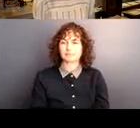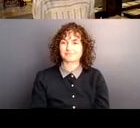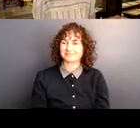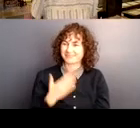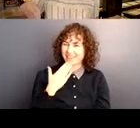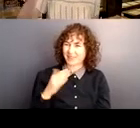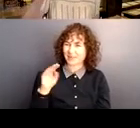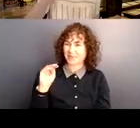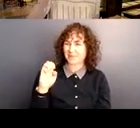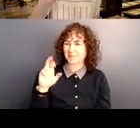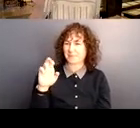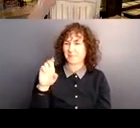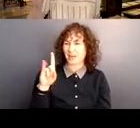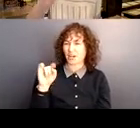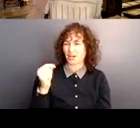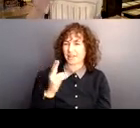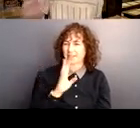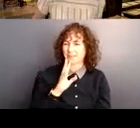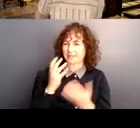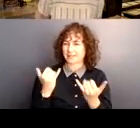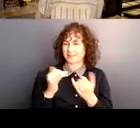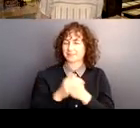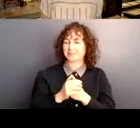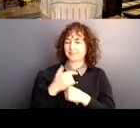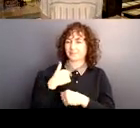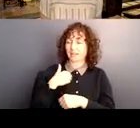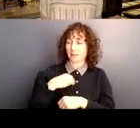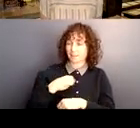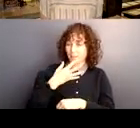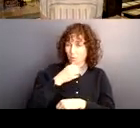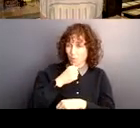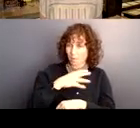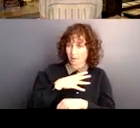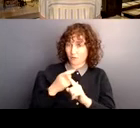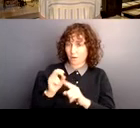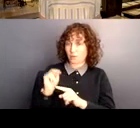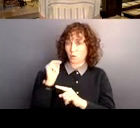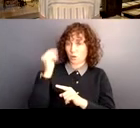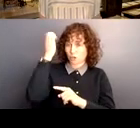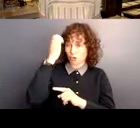Hello everyone. My name is Meredith Sharpe. I am a Caucasian woman from Northern European descent.